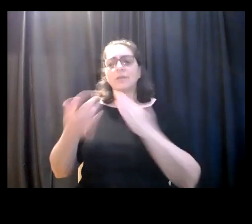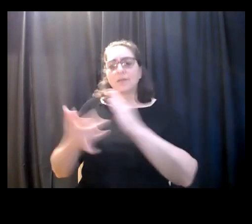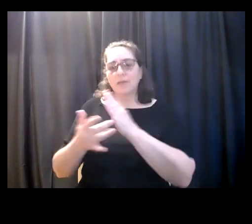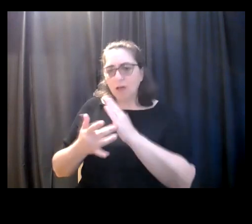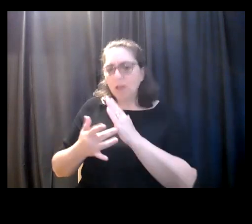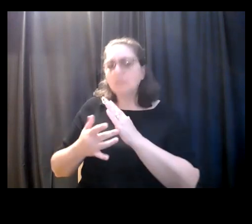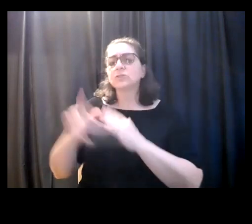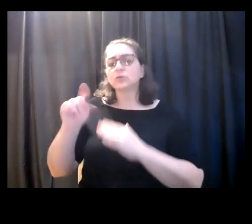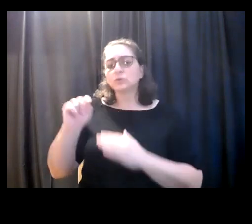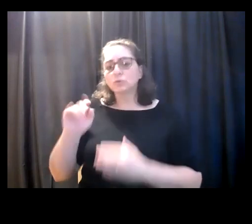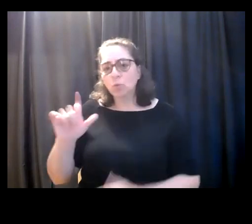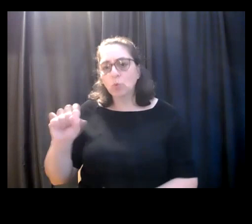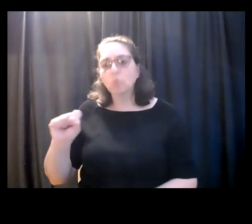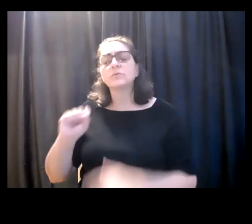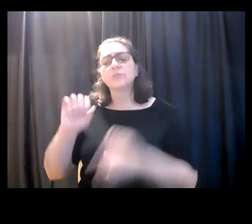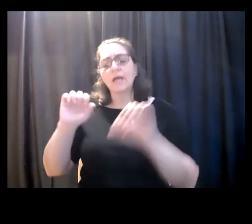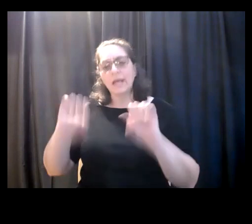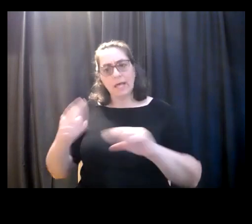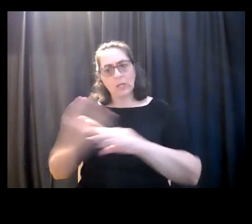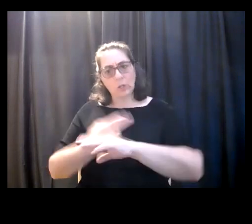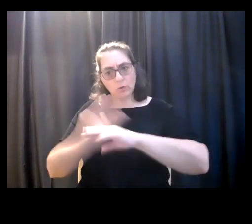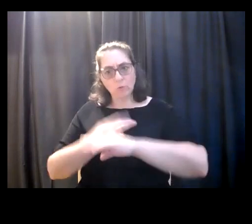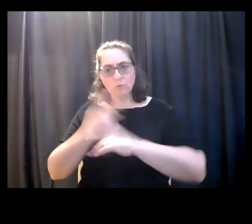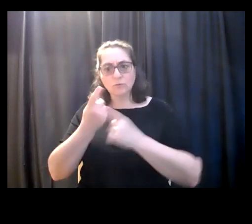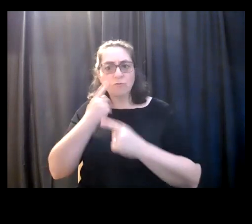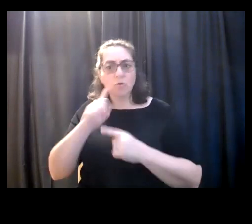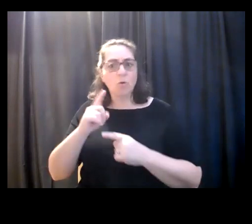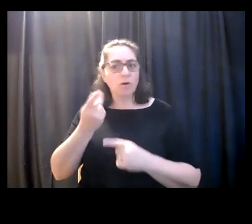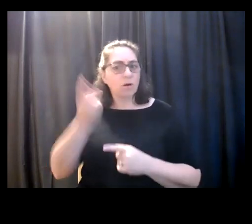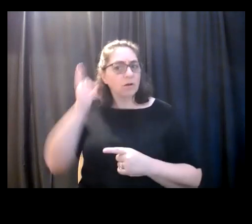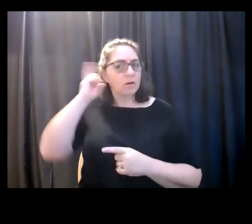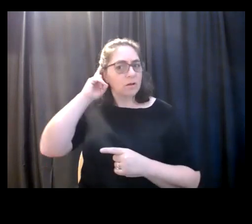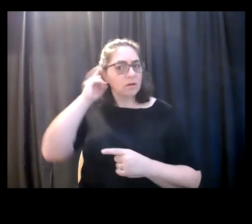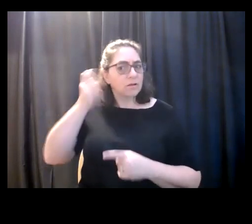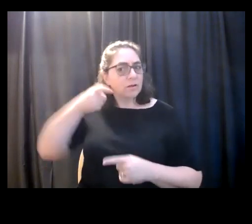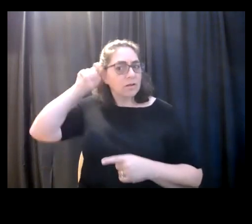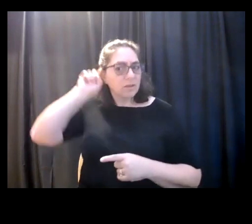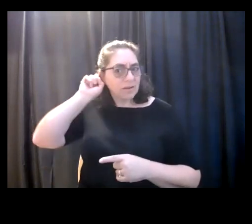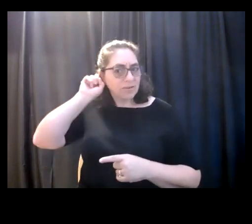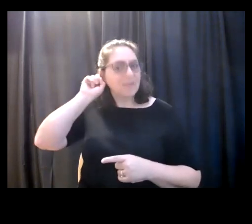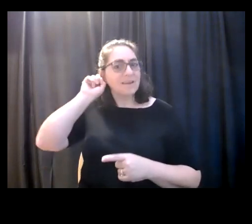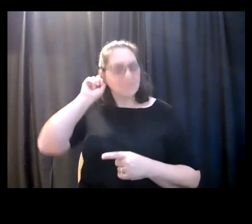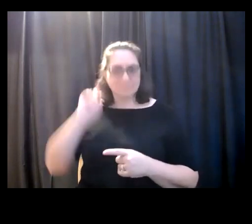So that we can better understand where you are as a group, we would like to